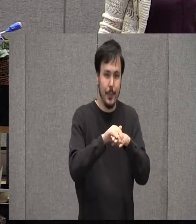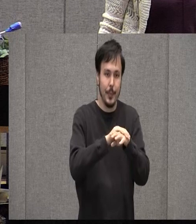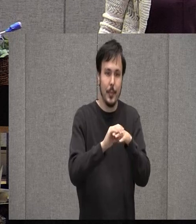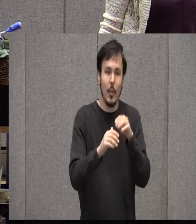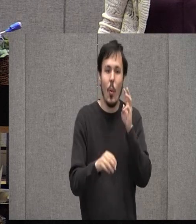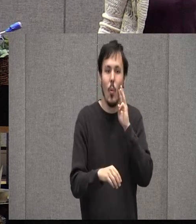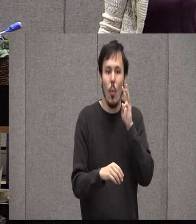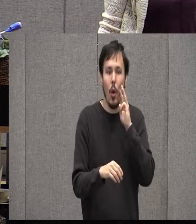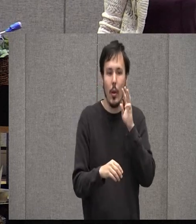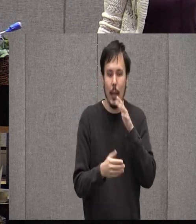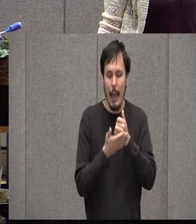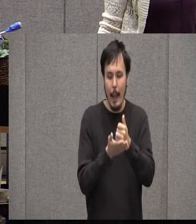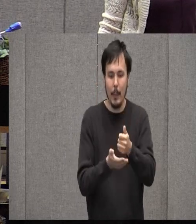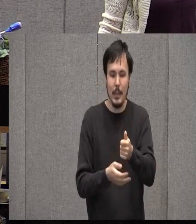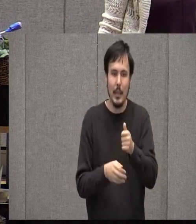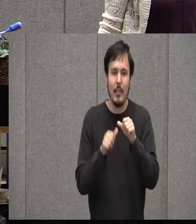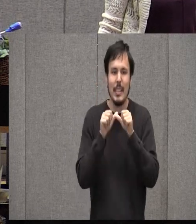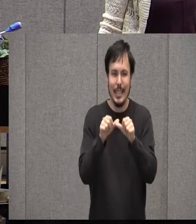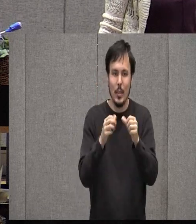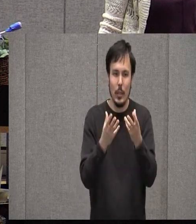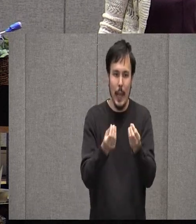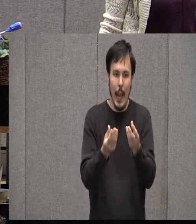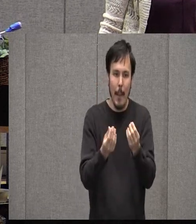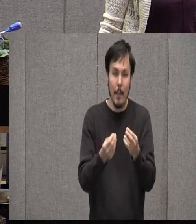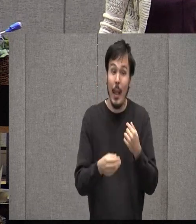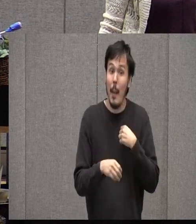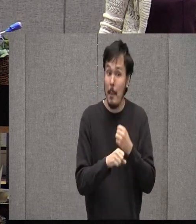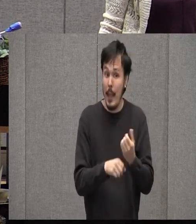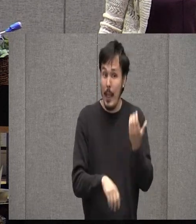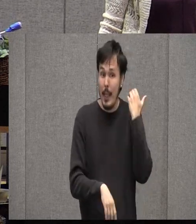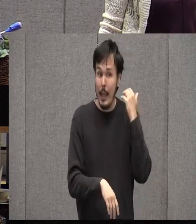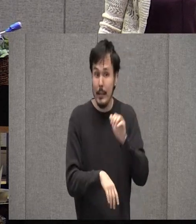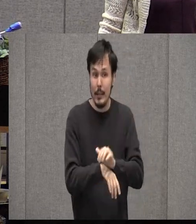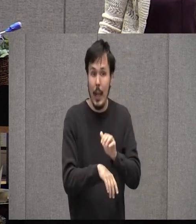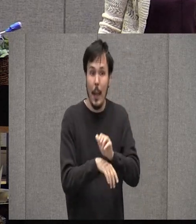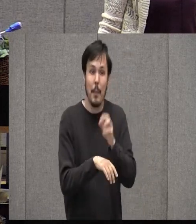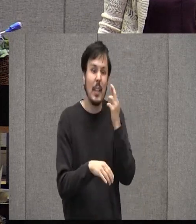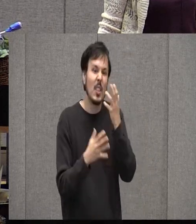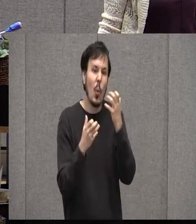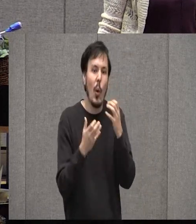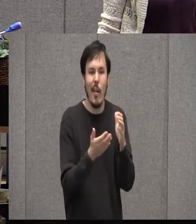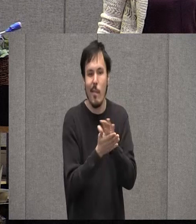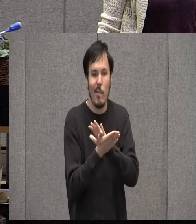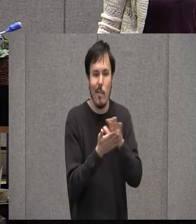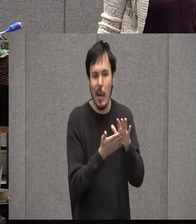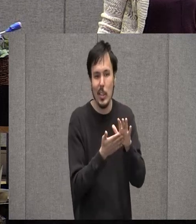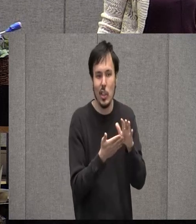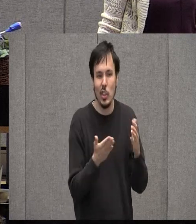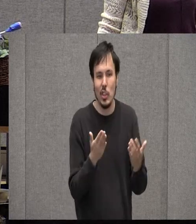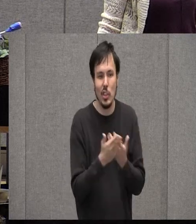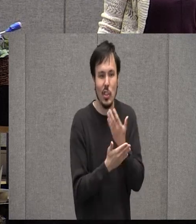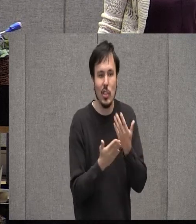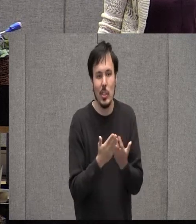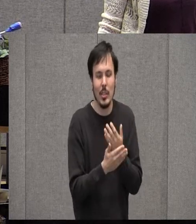Little water on them and get it, 'cause this, I made this last night 'cause I wanted it to be nice and fresh. So there's a number of different things